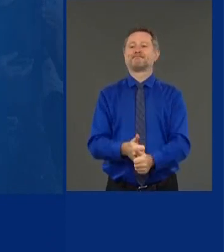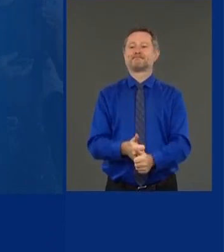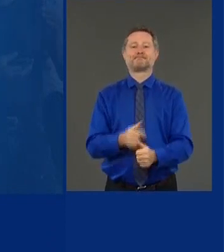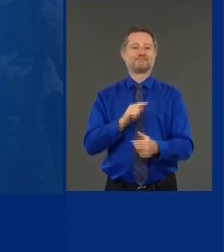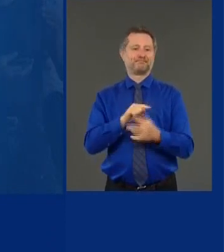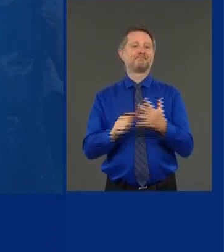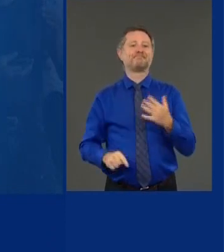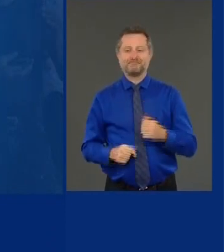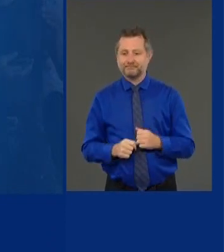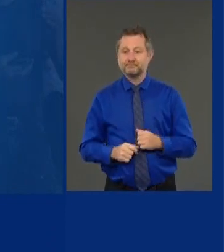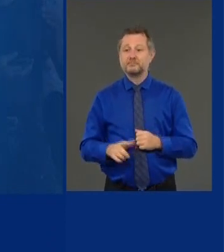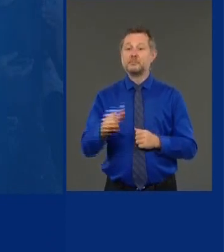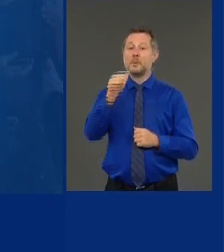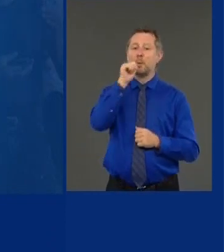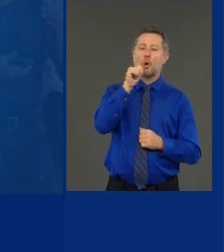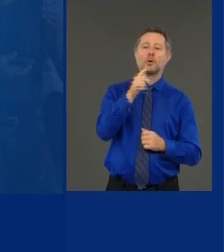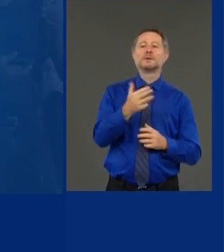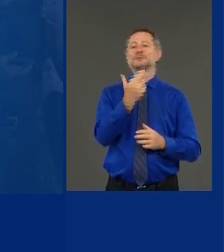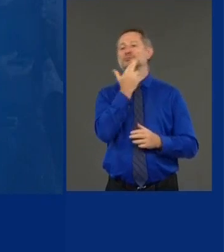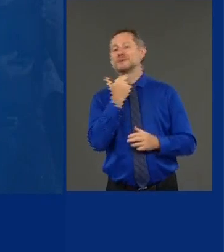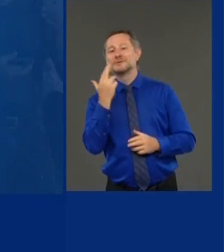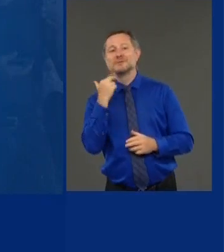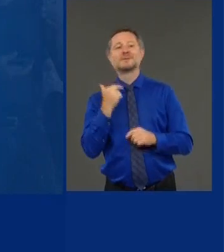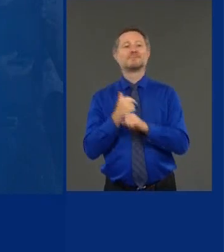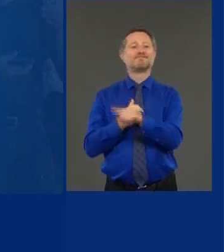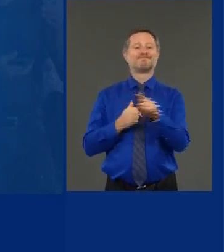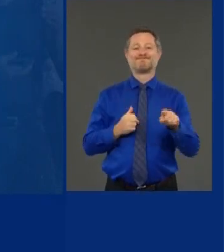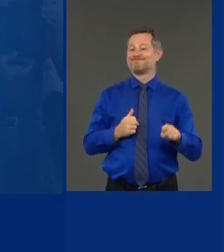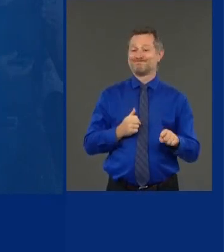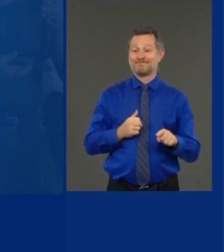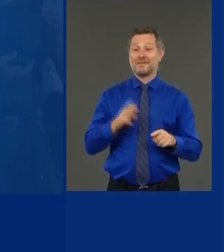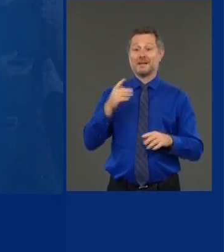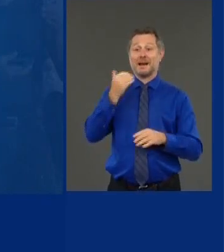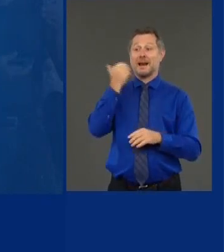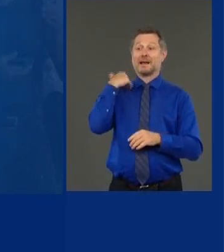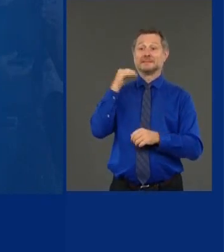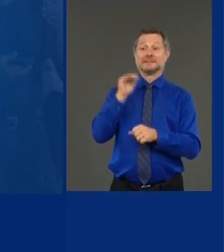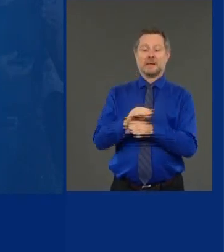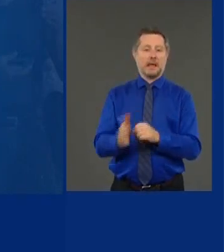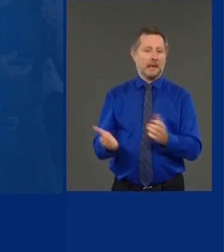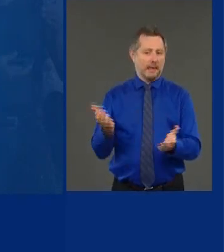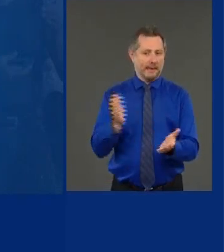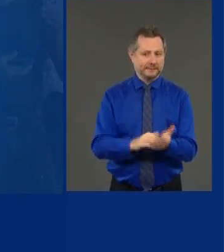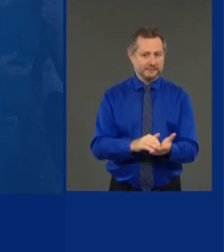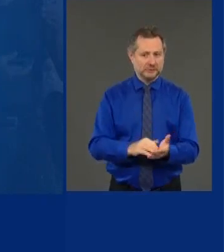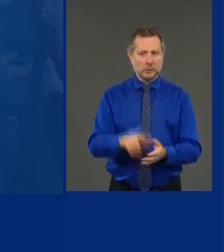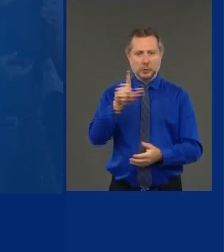WE HAVE A PROBLEM WITH YOUNG PEOPLE AND LACK OF COMPLIANCE. WE HAVE A PROBLEM ESPECIALLY AT